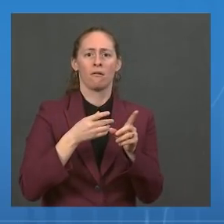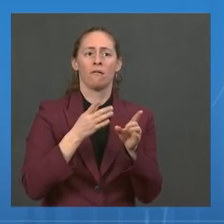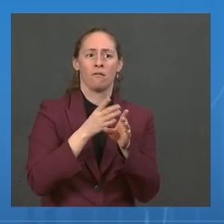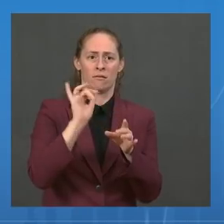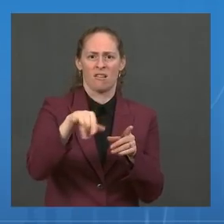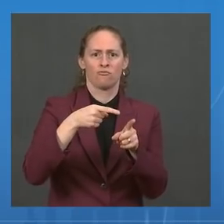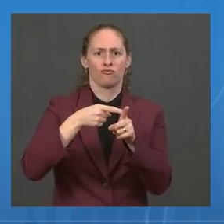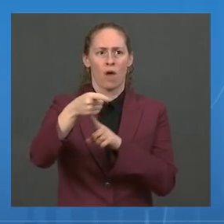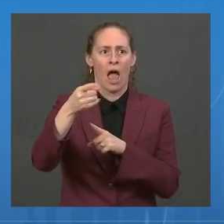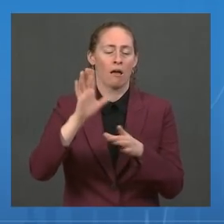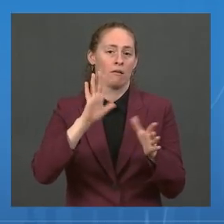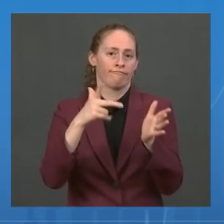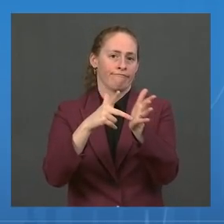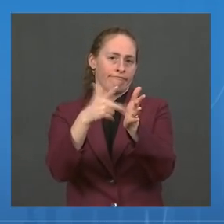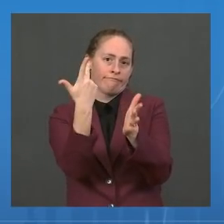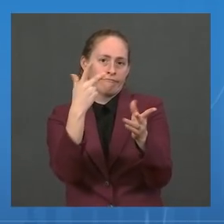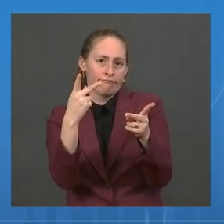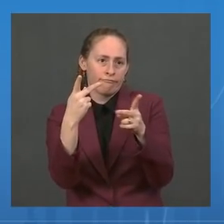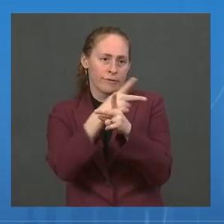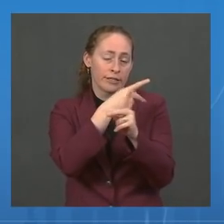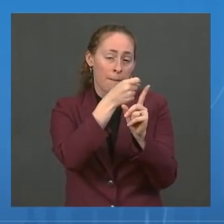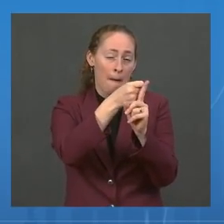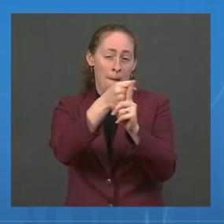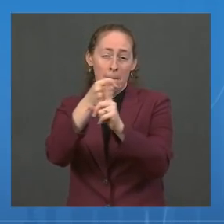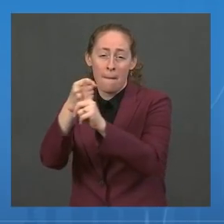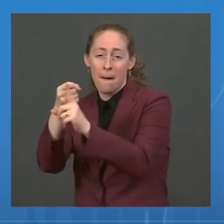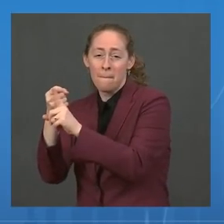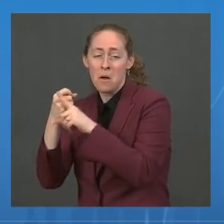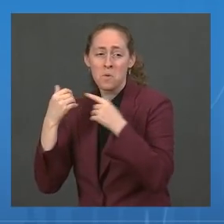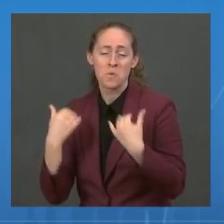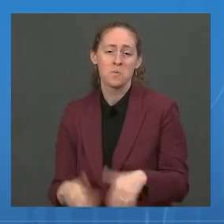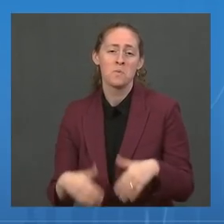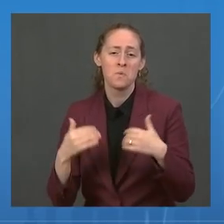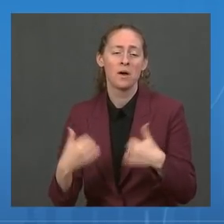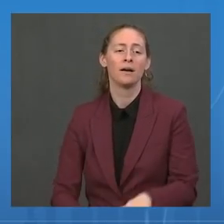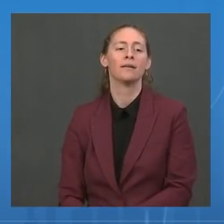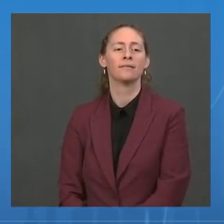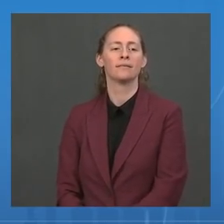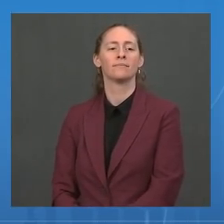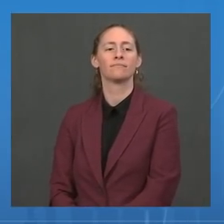and high vaccination coverage states. In the middle panel, you can see the same trends are seen